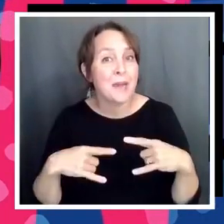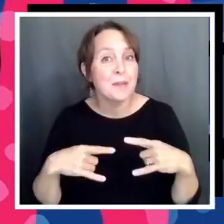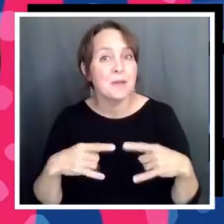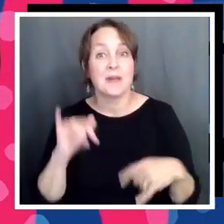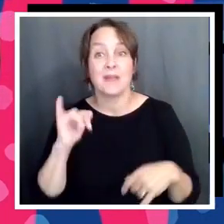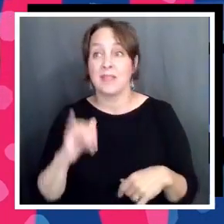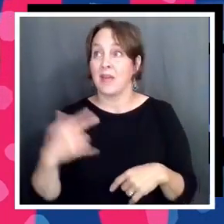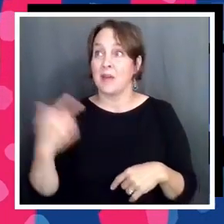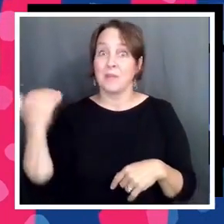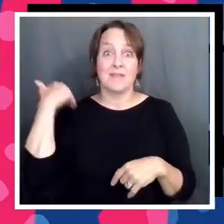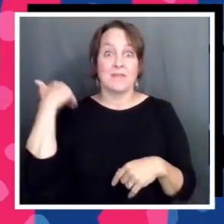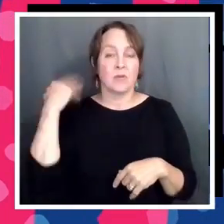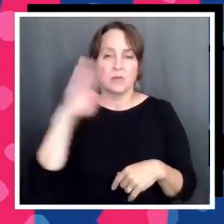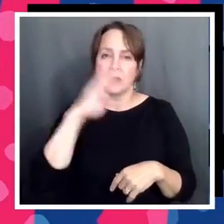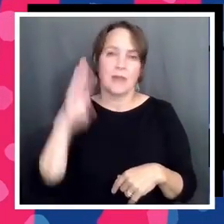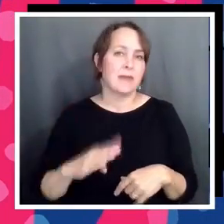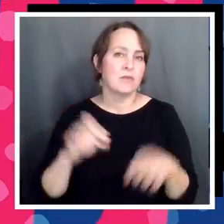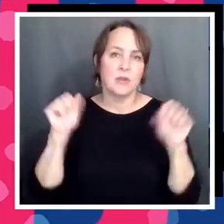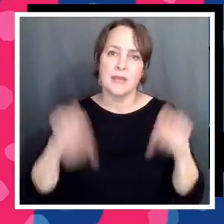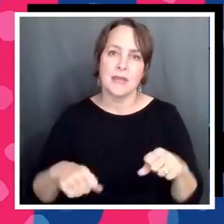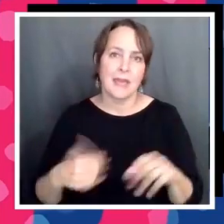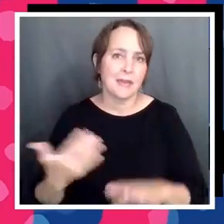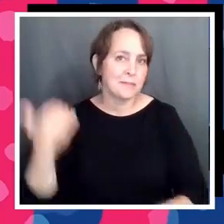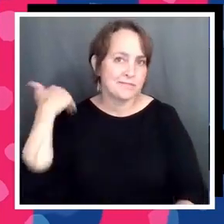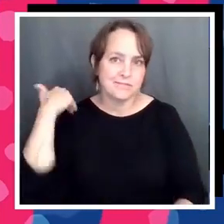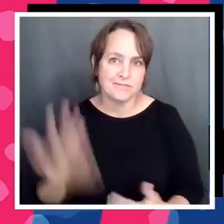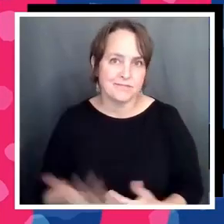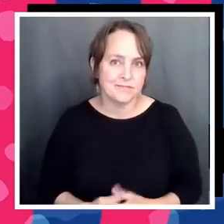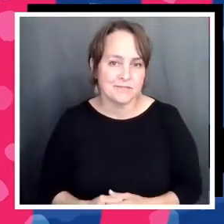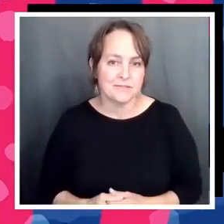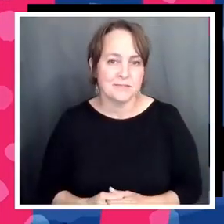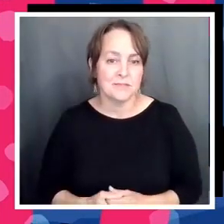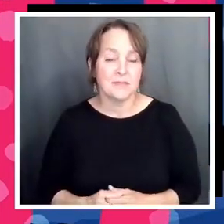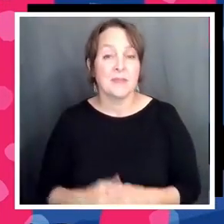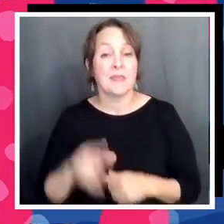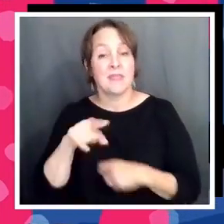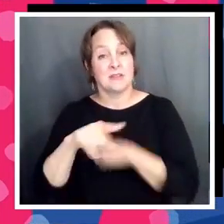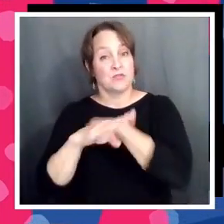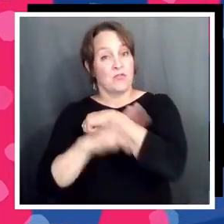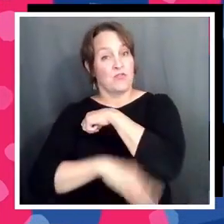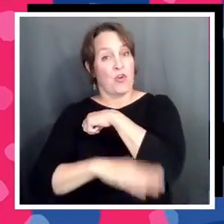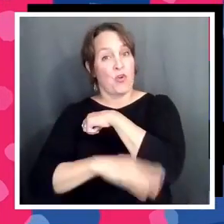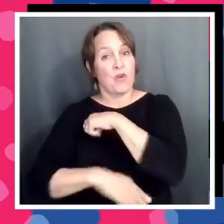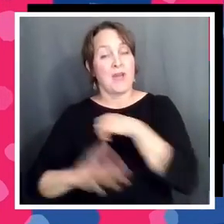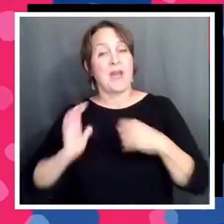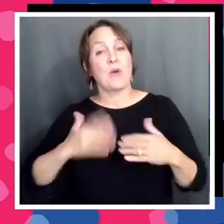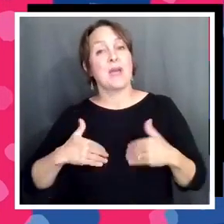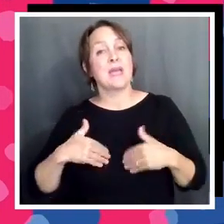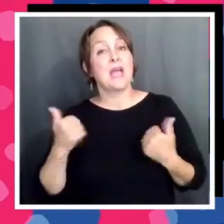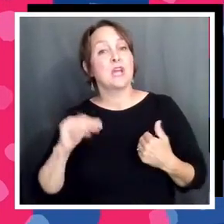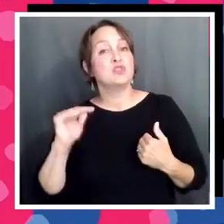EXPANDED CHILD TAX CREDIT MY KIDS WILL ACTUALLY BE ABLE TO